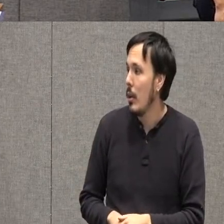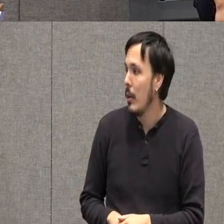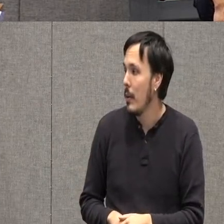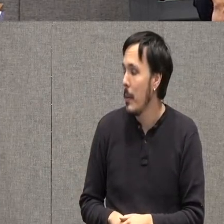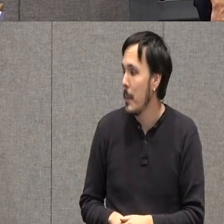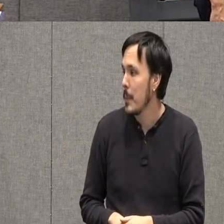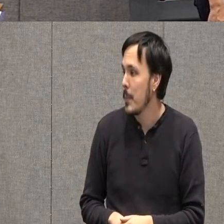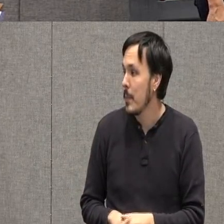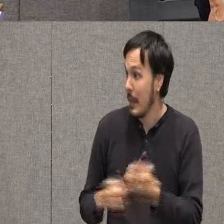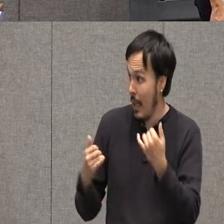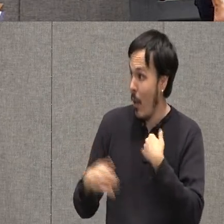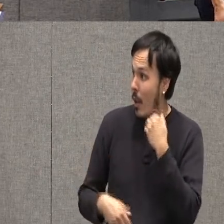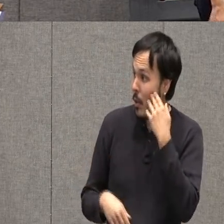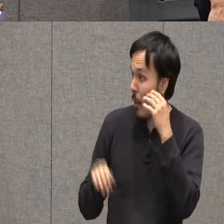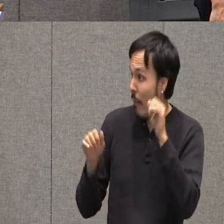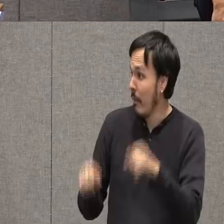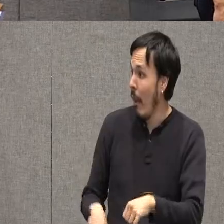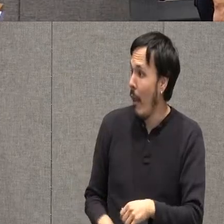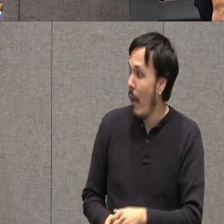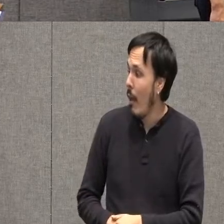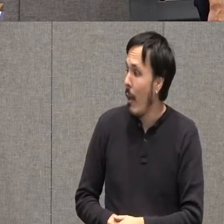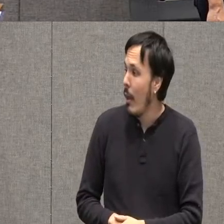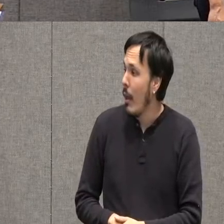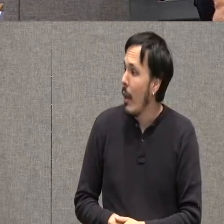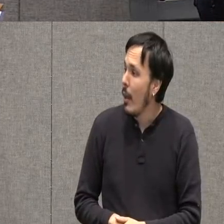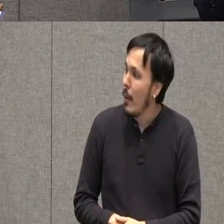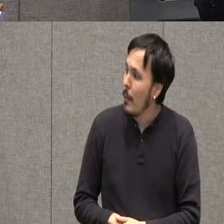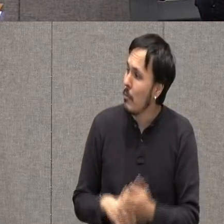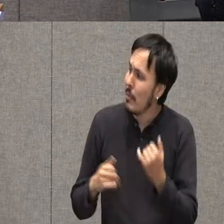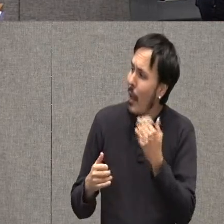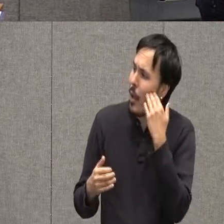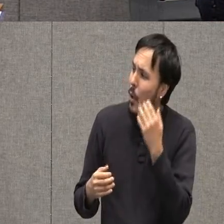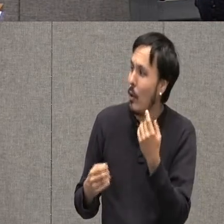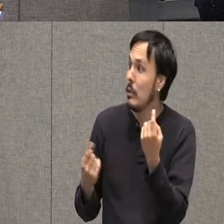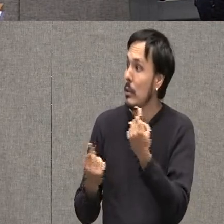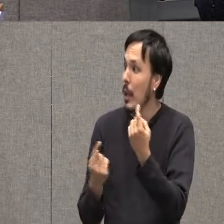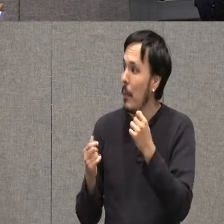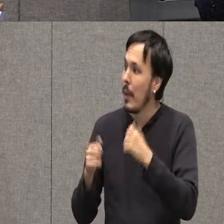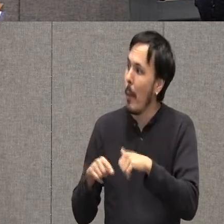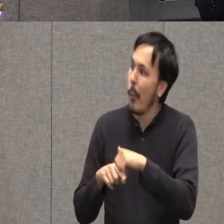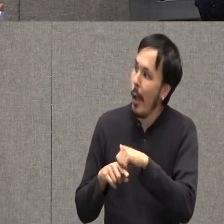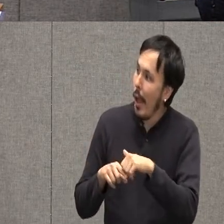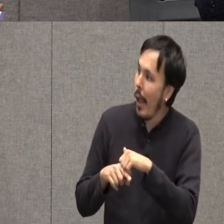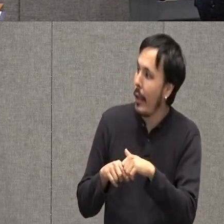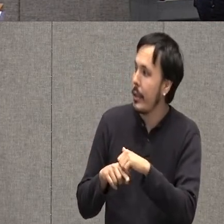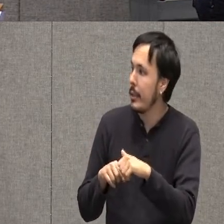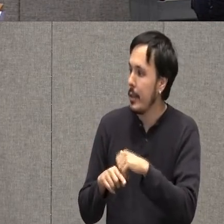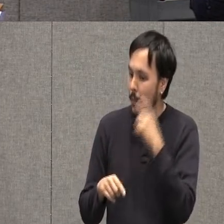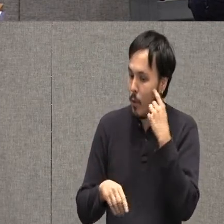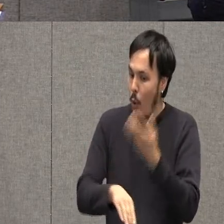and now I know I can. And then now, I have something I can practice on and get better. Yes.